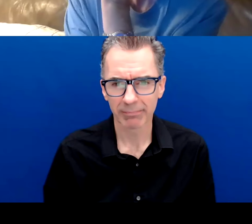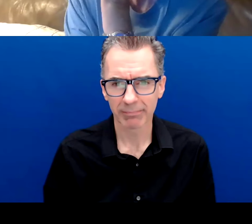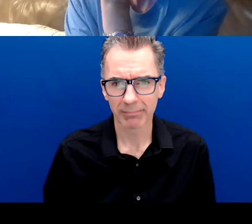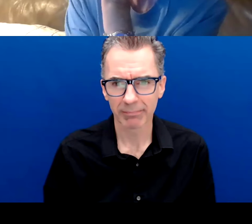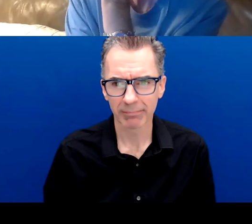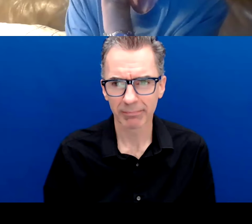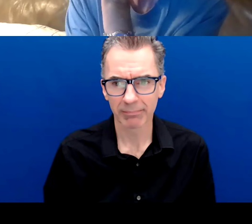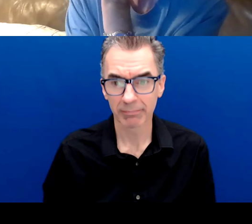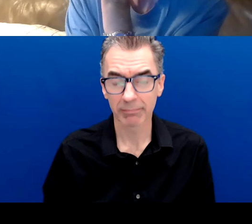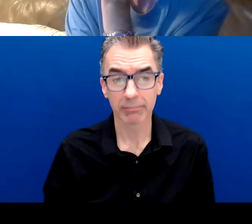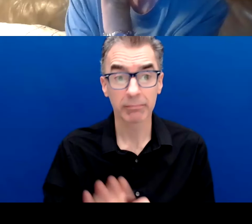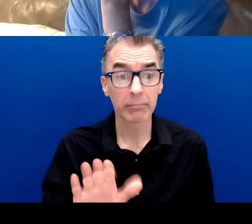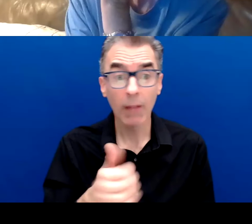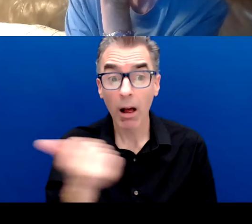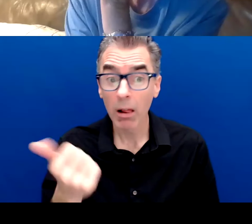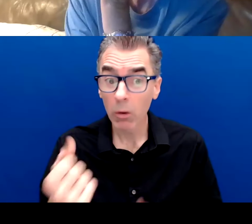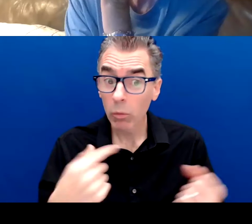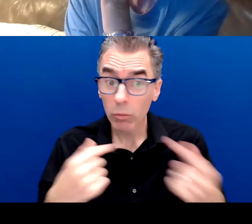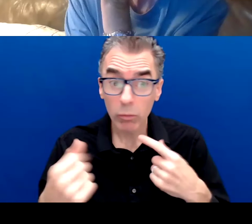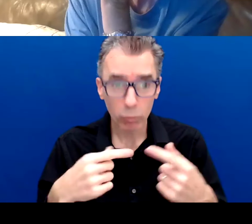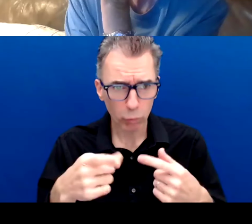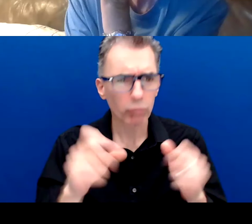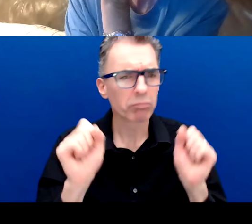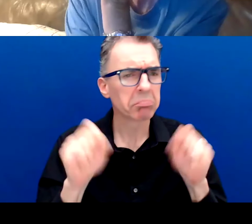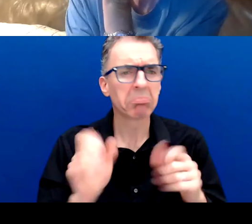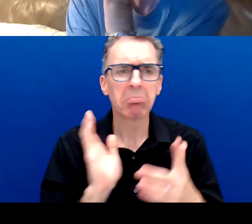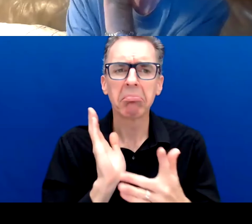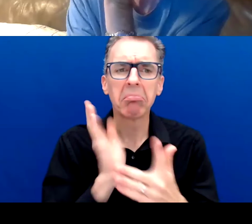Any other questions? Feel free to just chime in and talk.